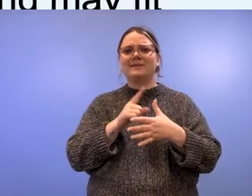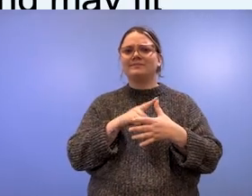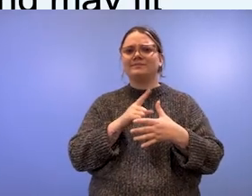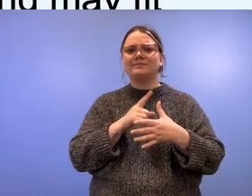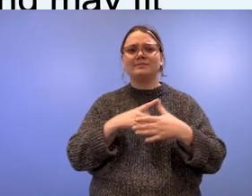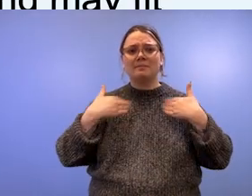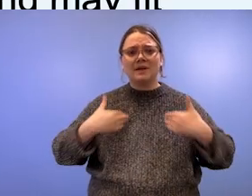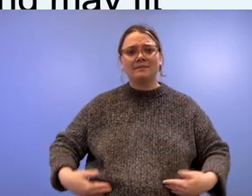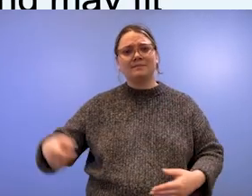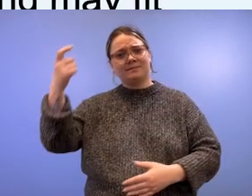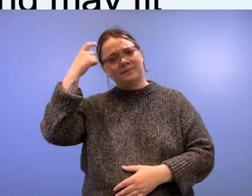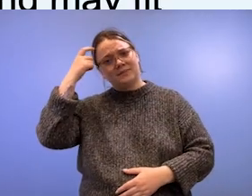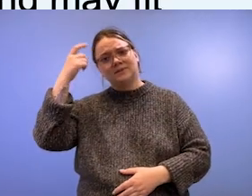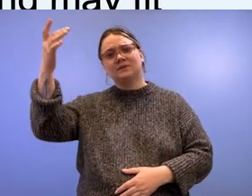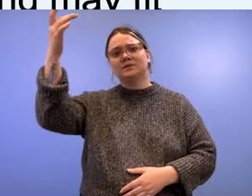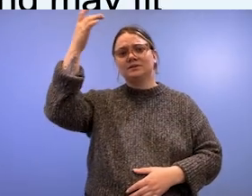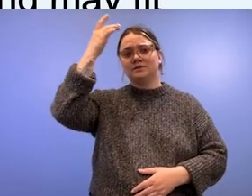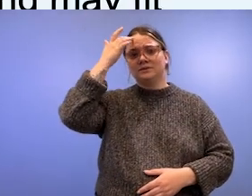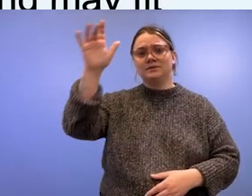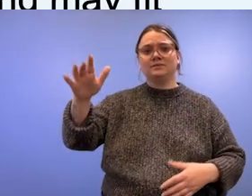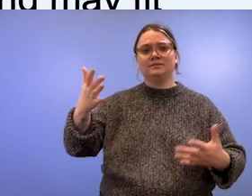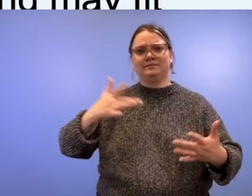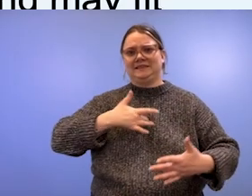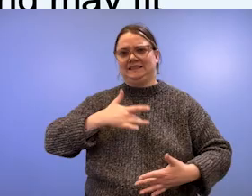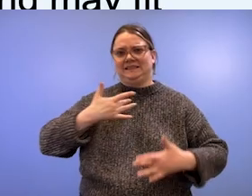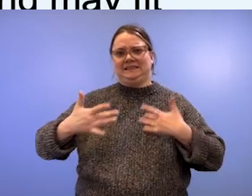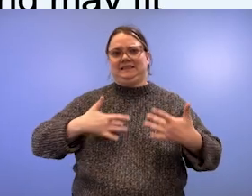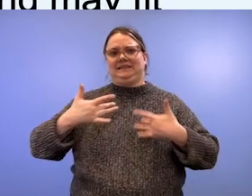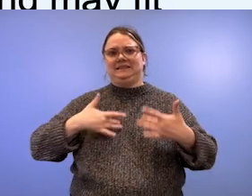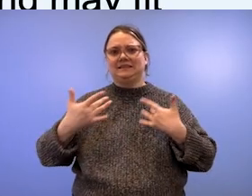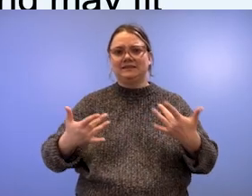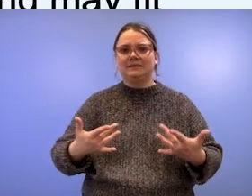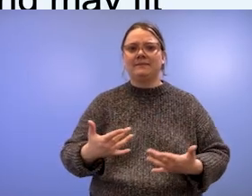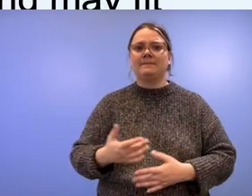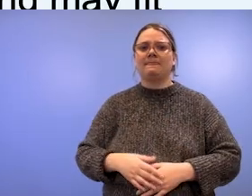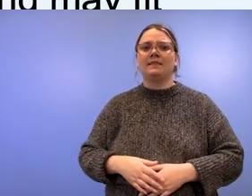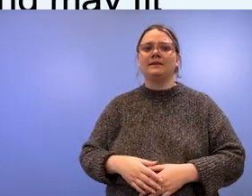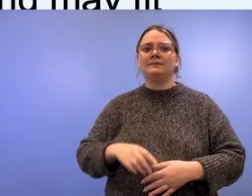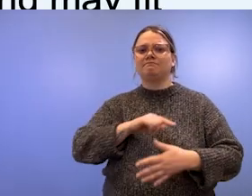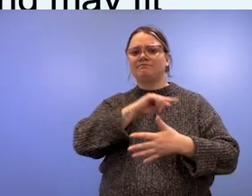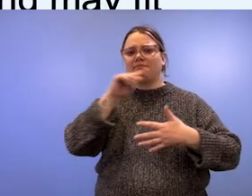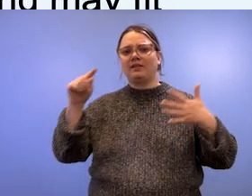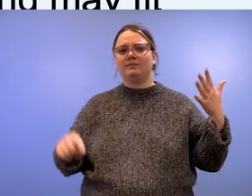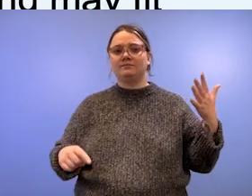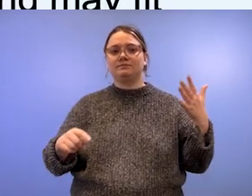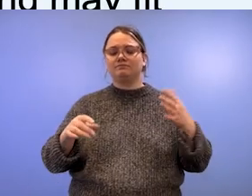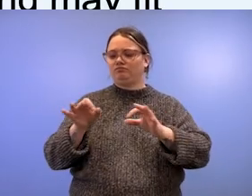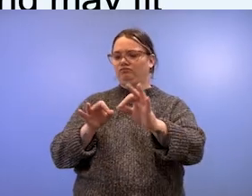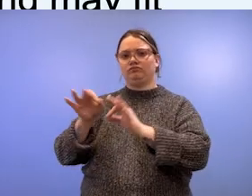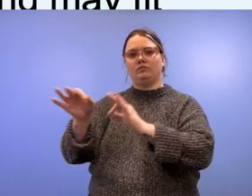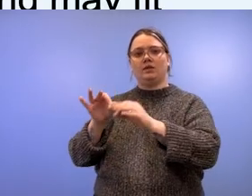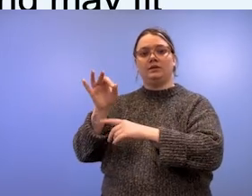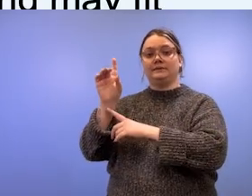Physical, mental, intellectual and sensory. So these categories listed here are based on the